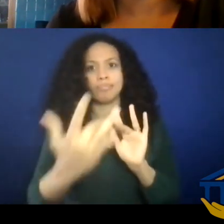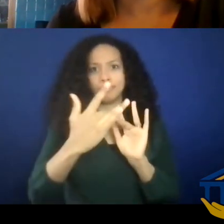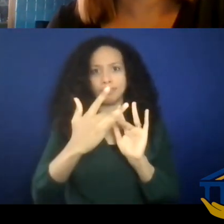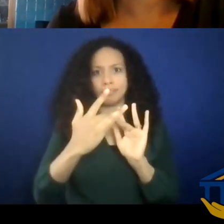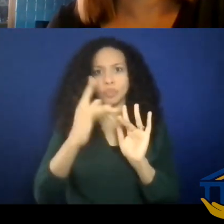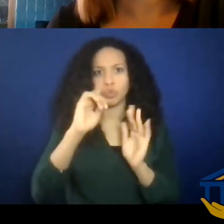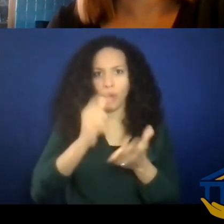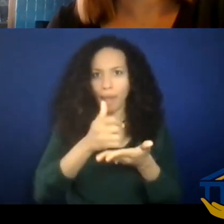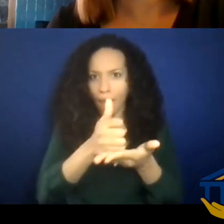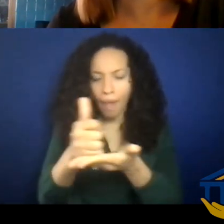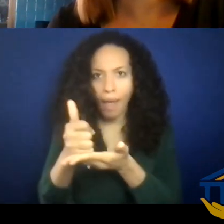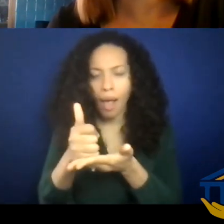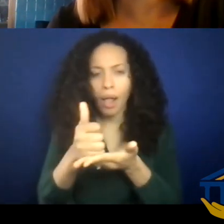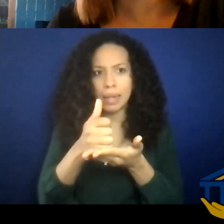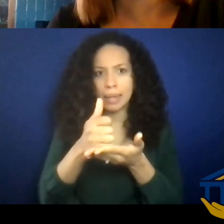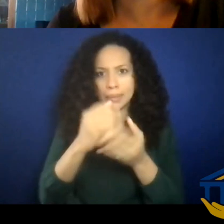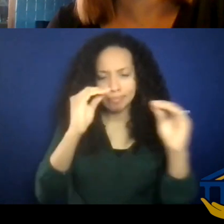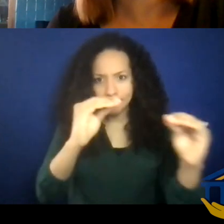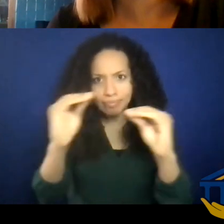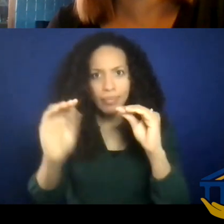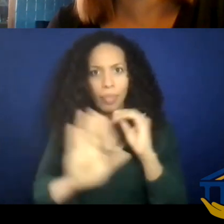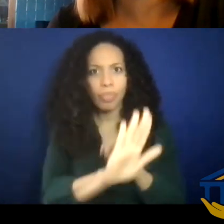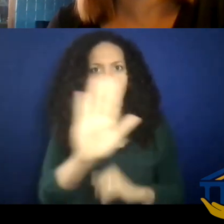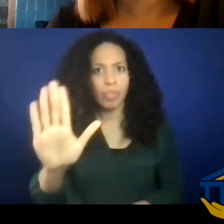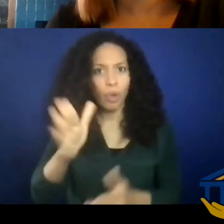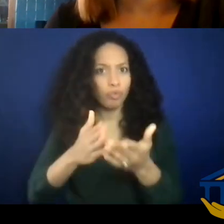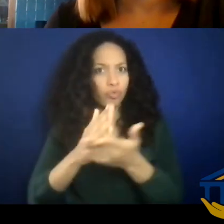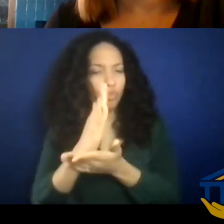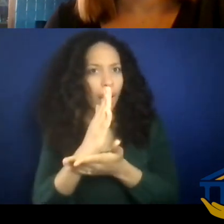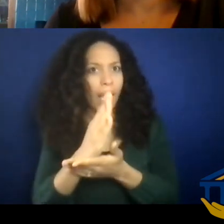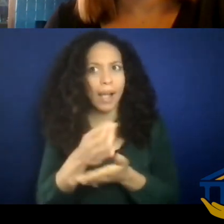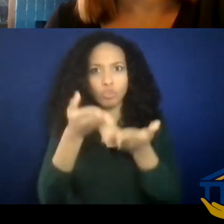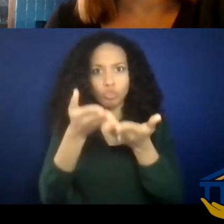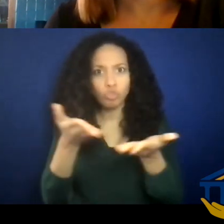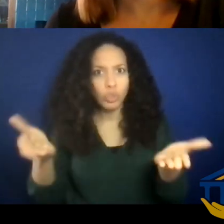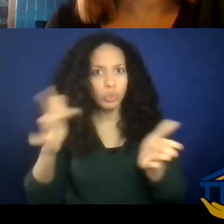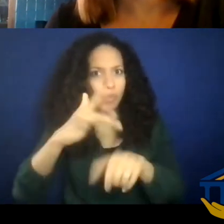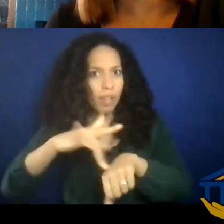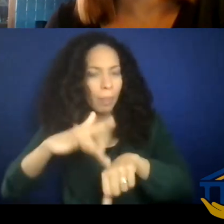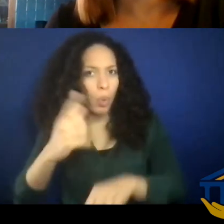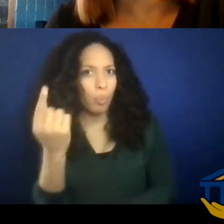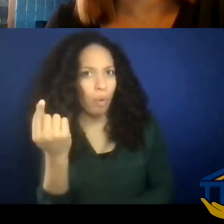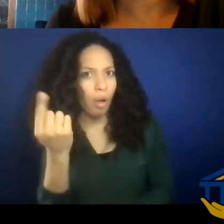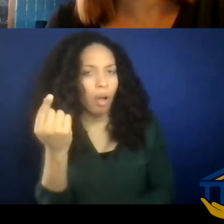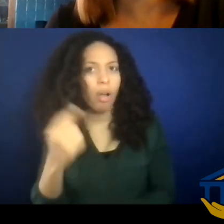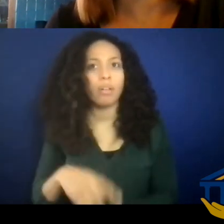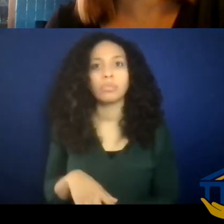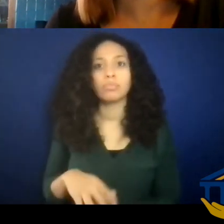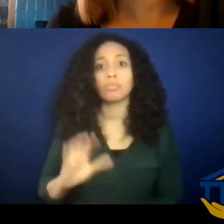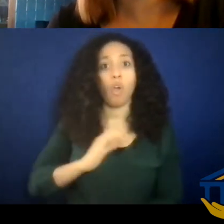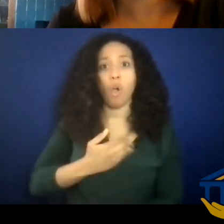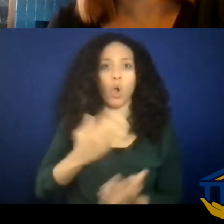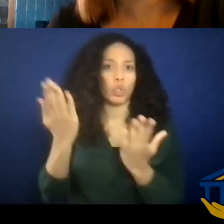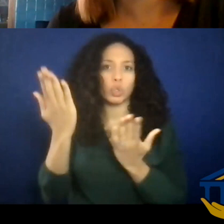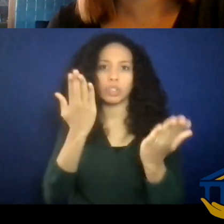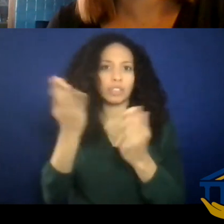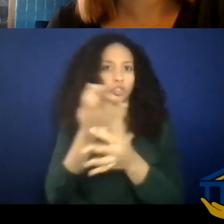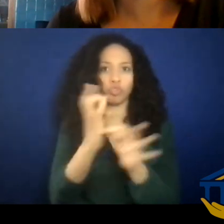understanding what resources are available to them and our services are free of charge. We will try